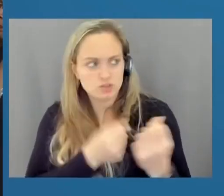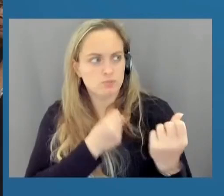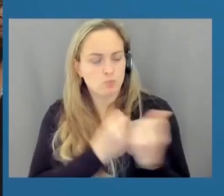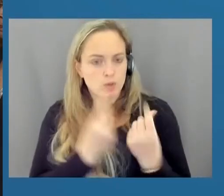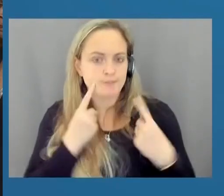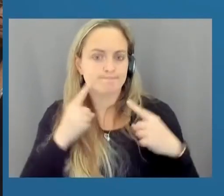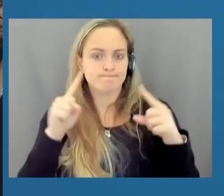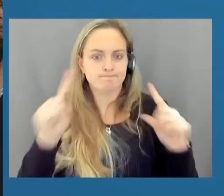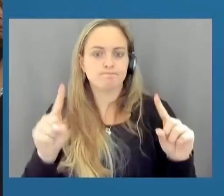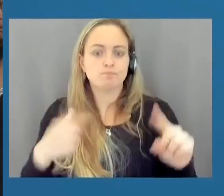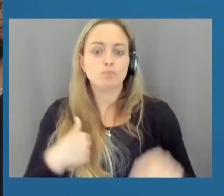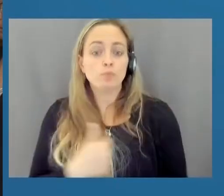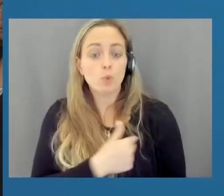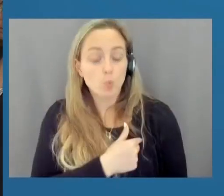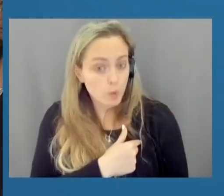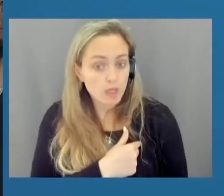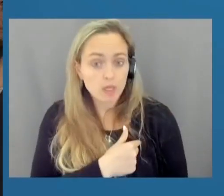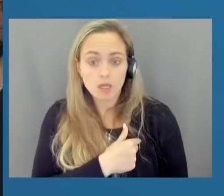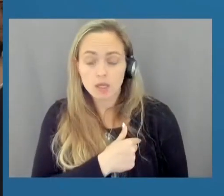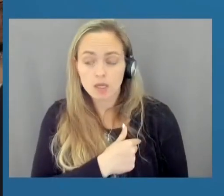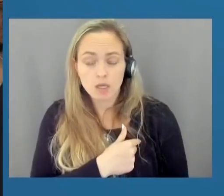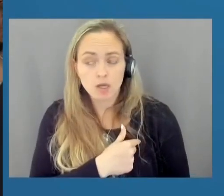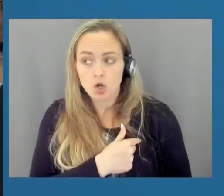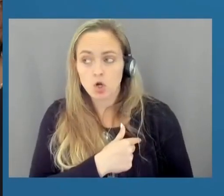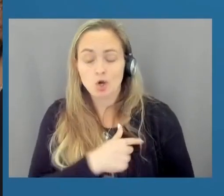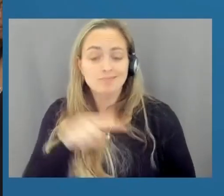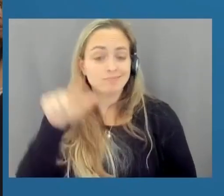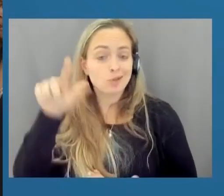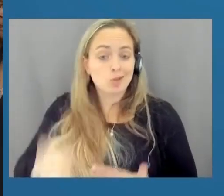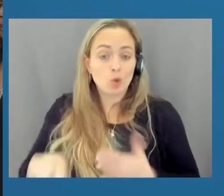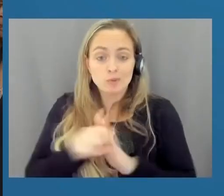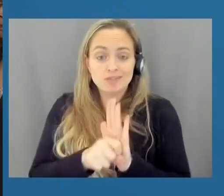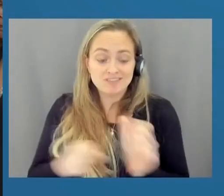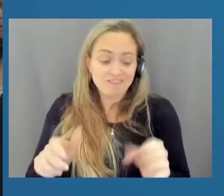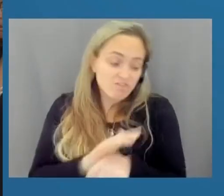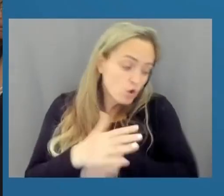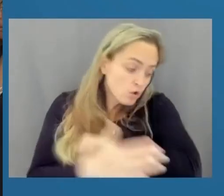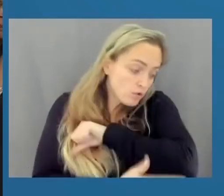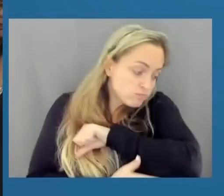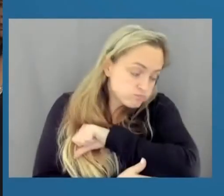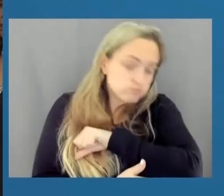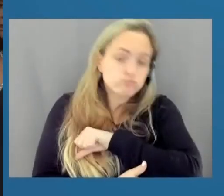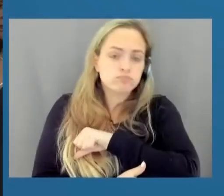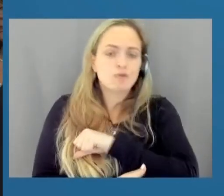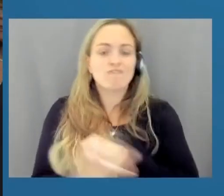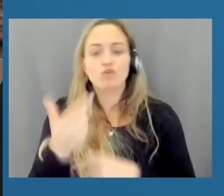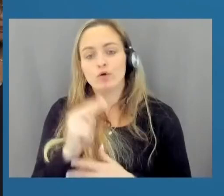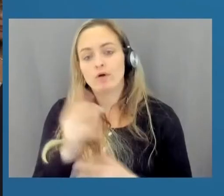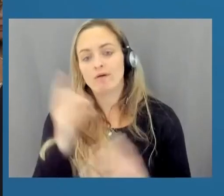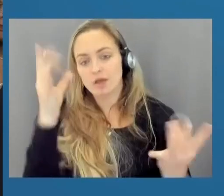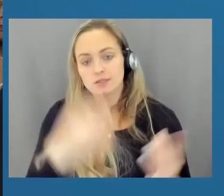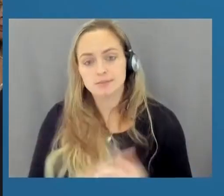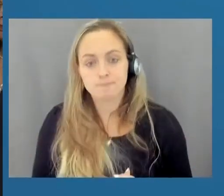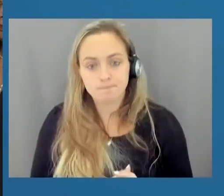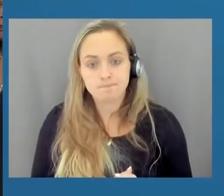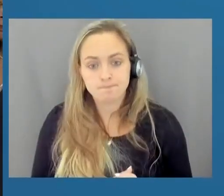We are among the lowest states in the entire nation in terms of gun violence. And it is not a coincidence